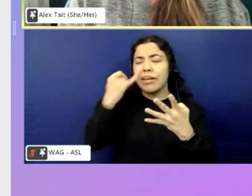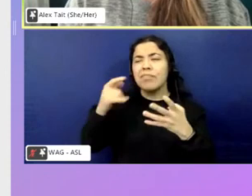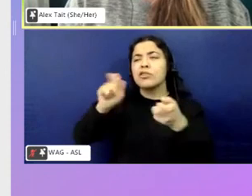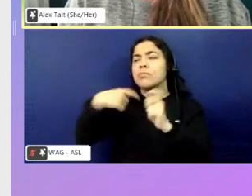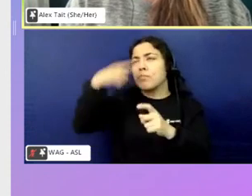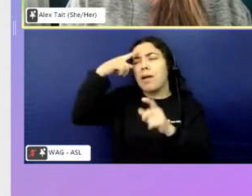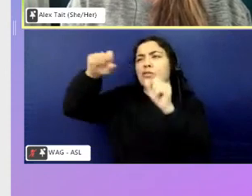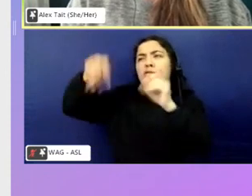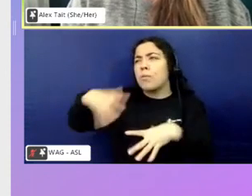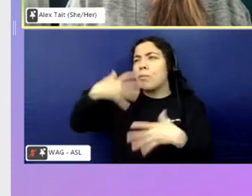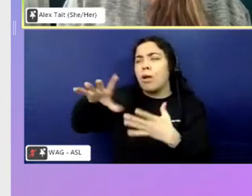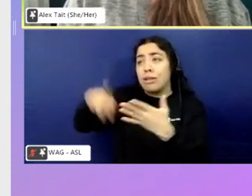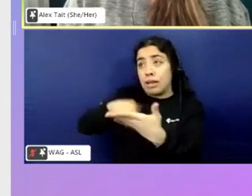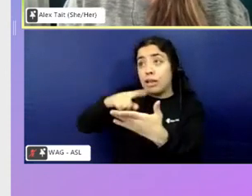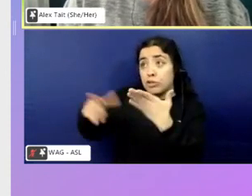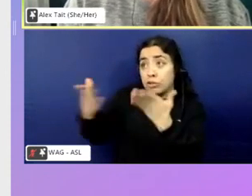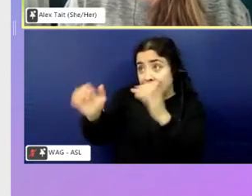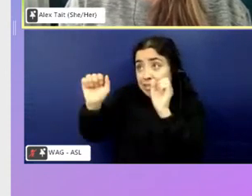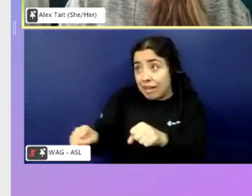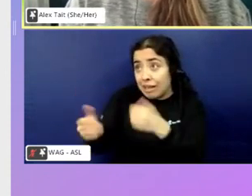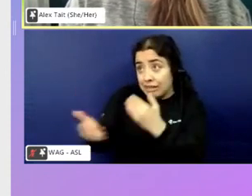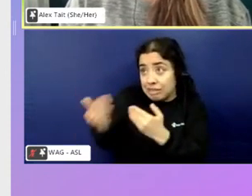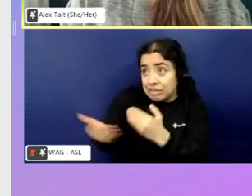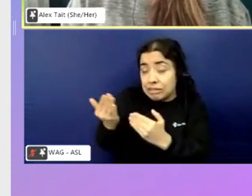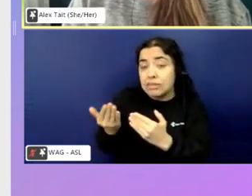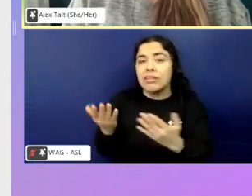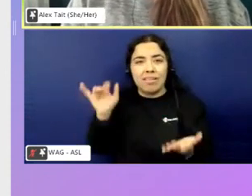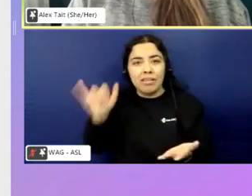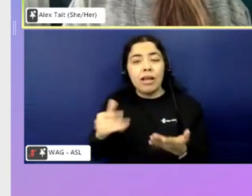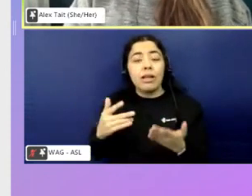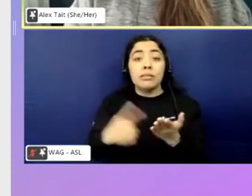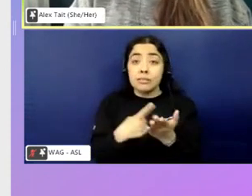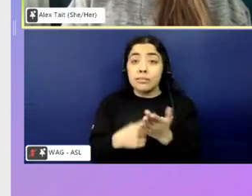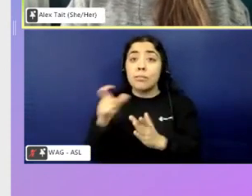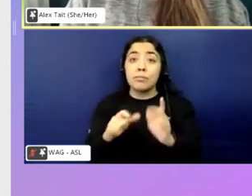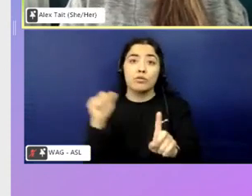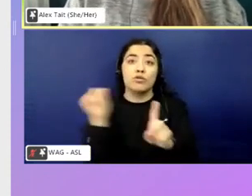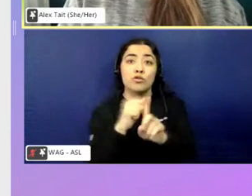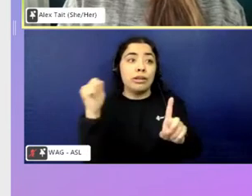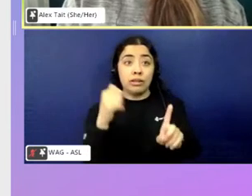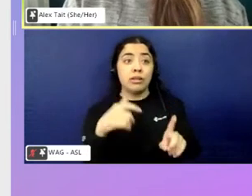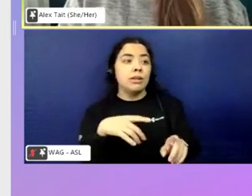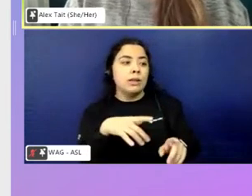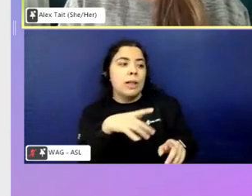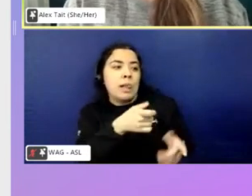they're signing up for NY. Gather data will be protected, and how to cancel services they no longer use. They feel